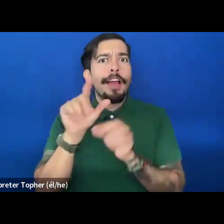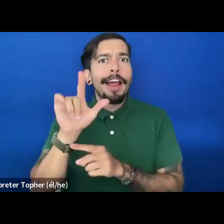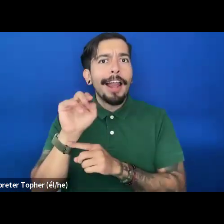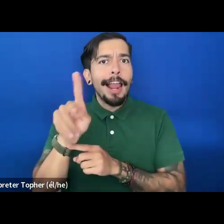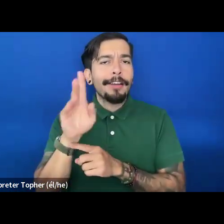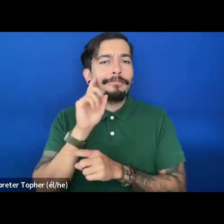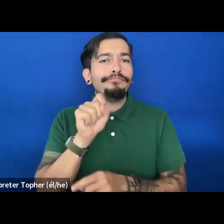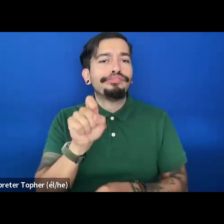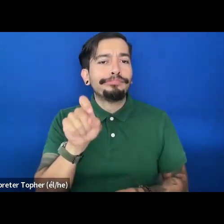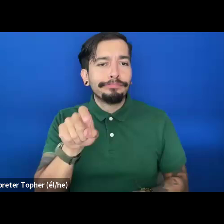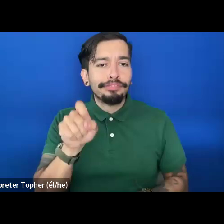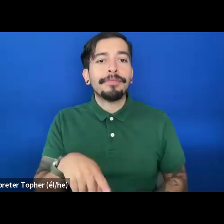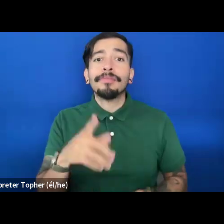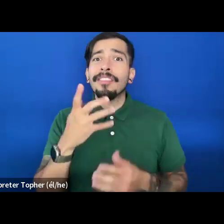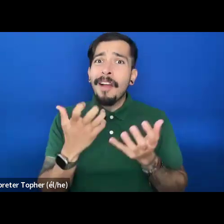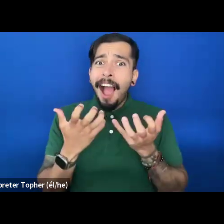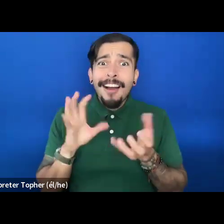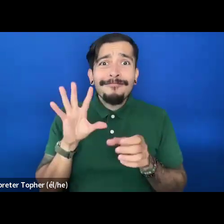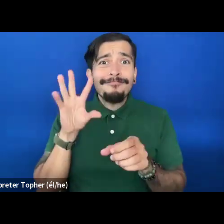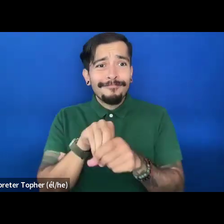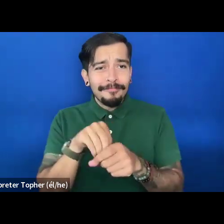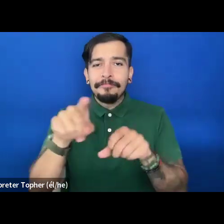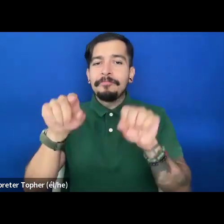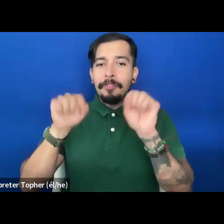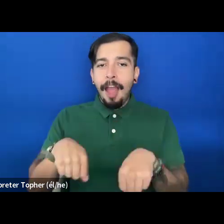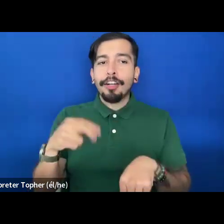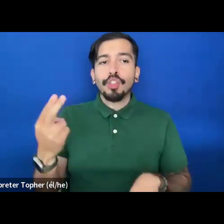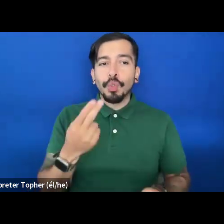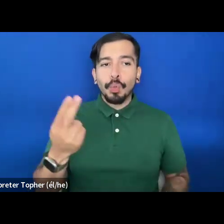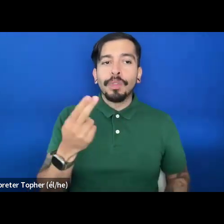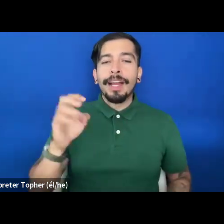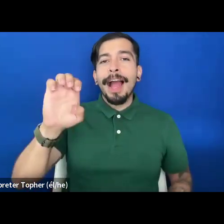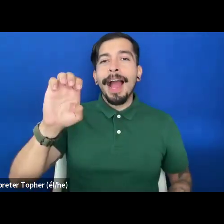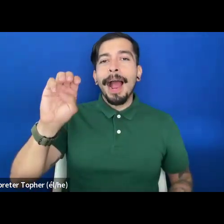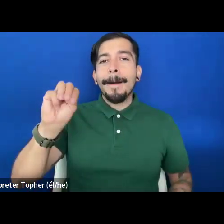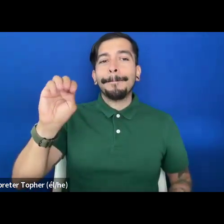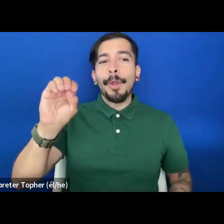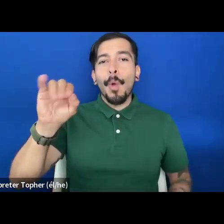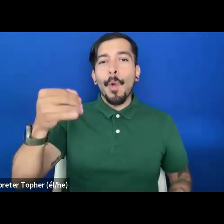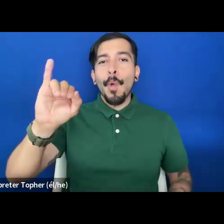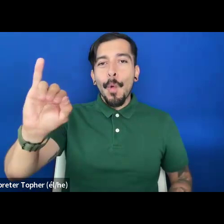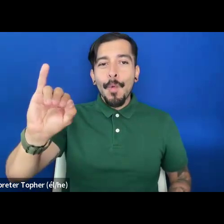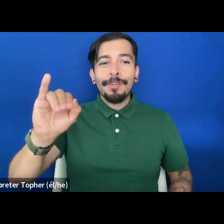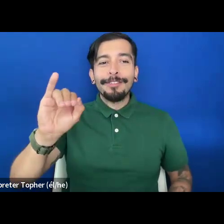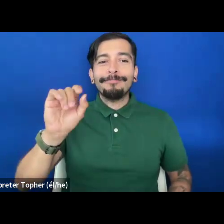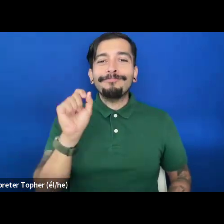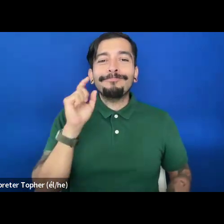and we have a Q&A space that you can use for questions, but you can also use to share comments.